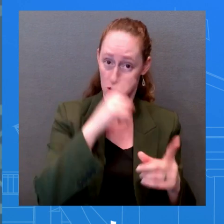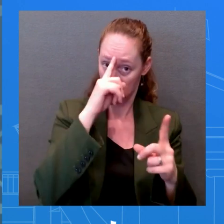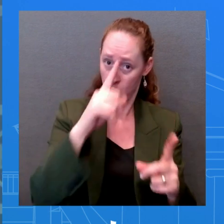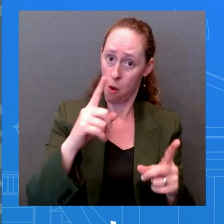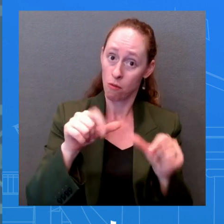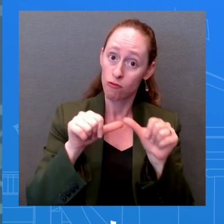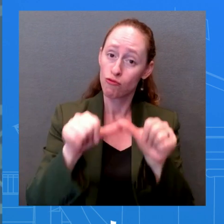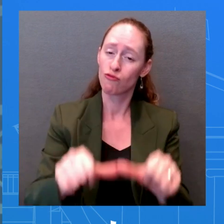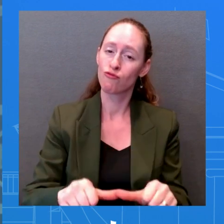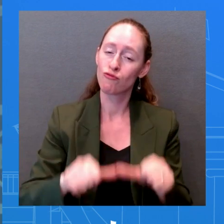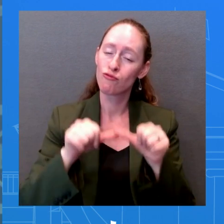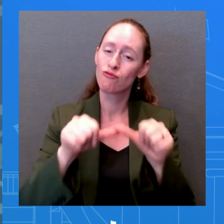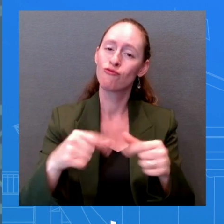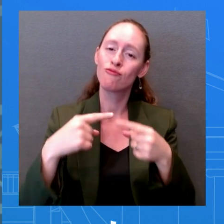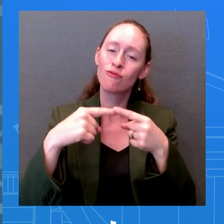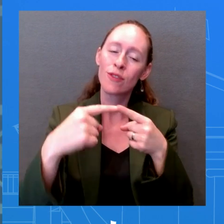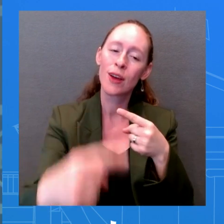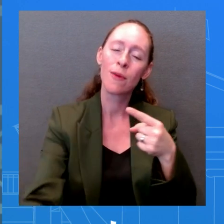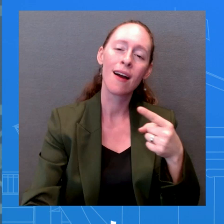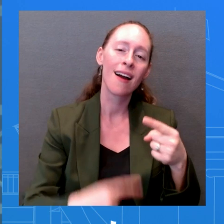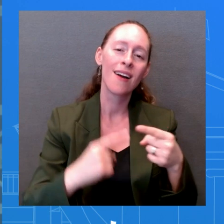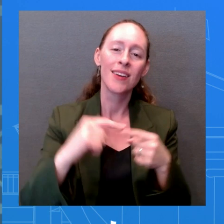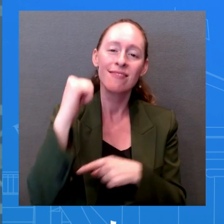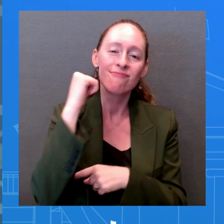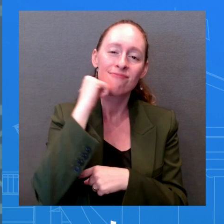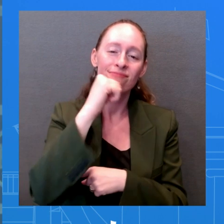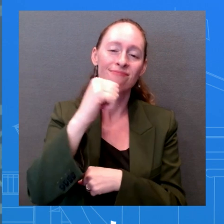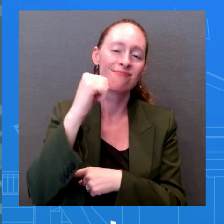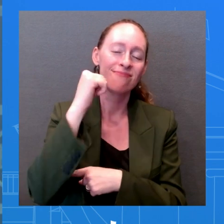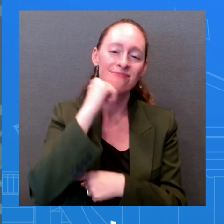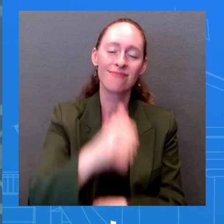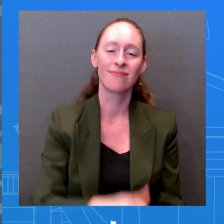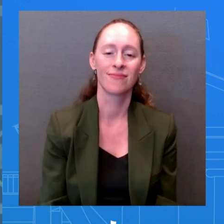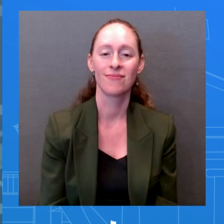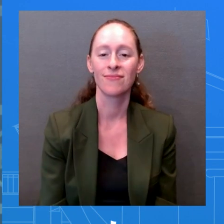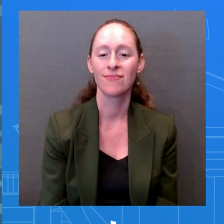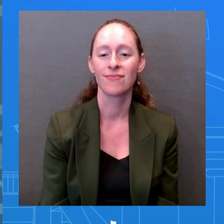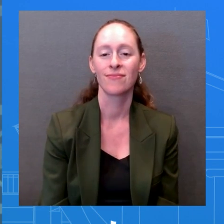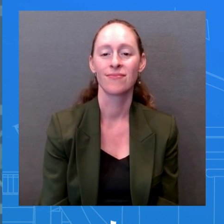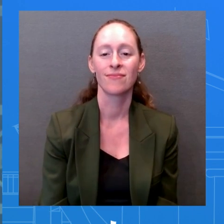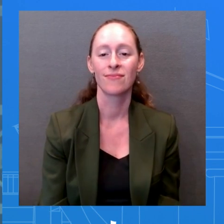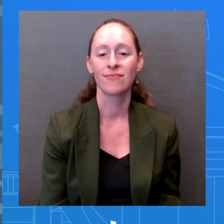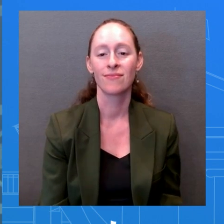administration's attack against the community. When President Biden took office,